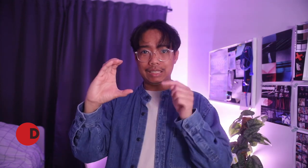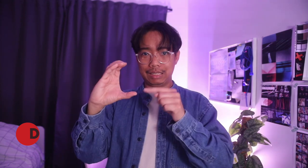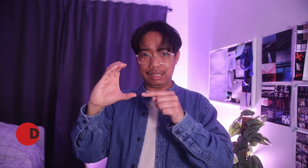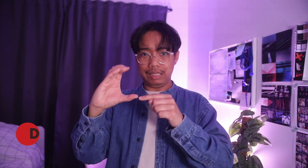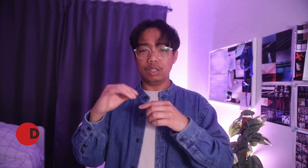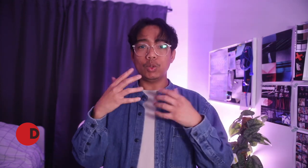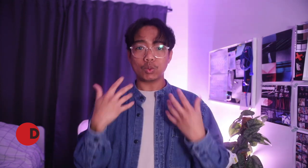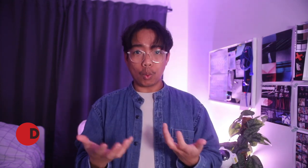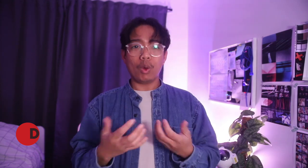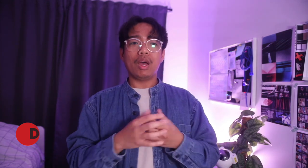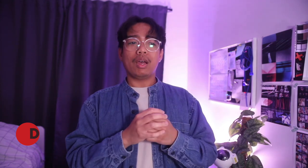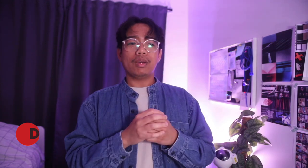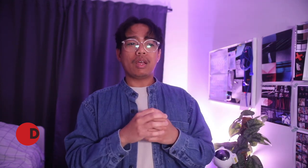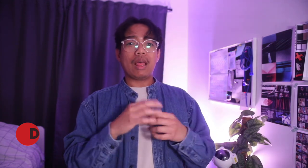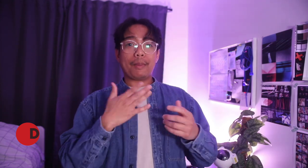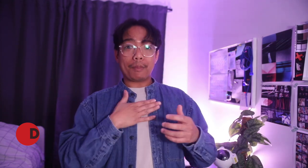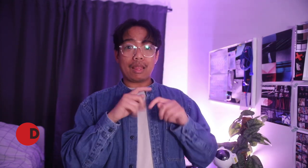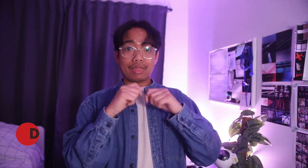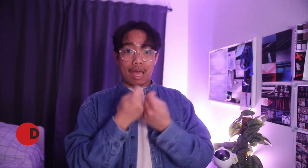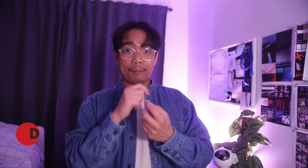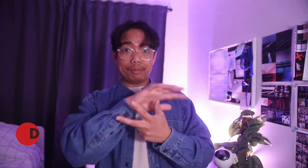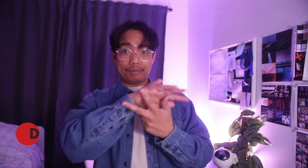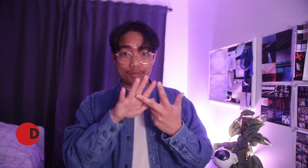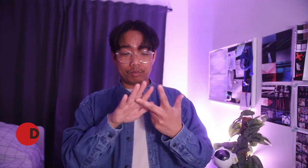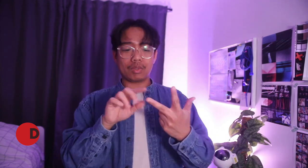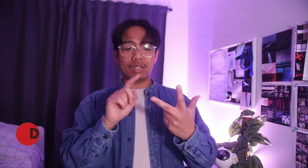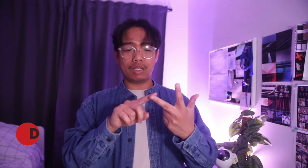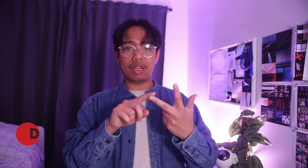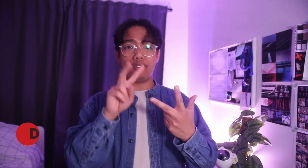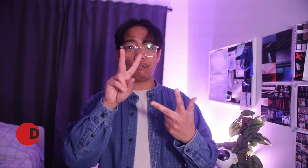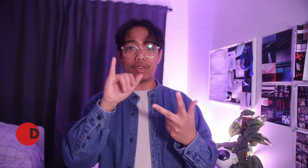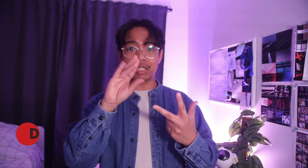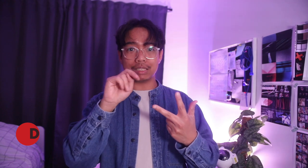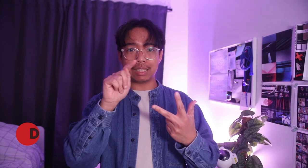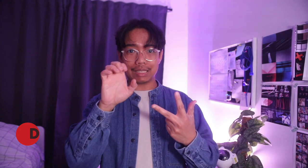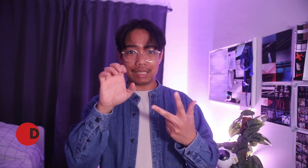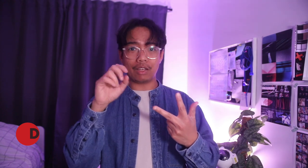in British Columbia. Three people founded this club: